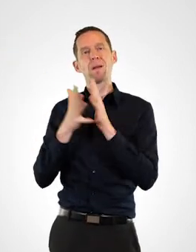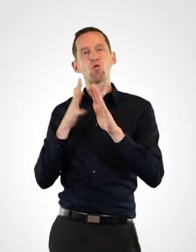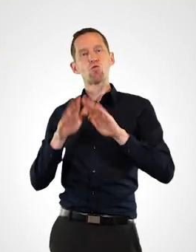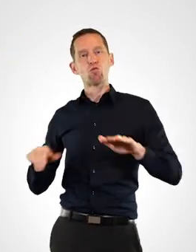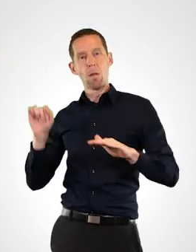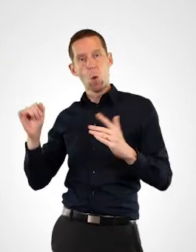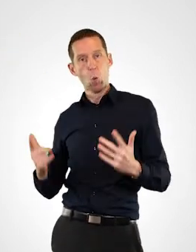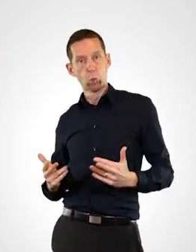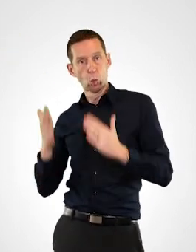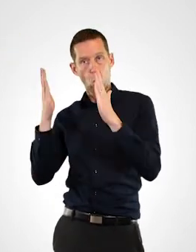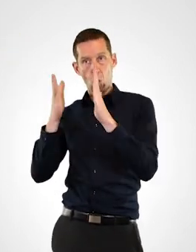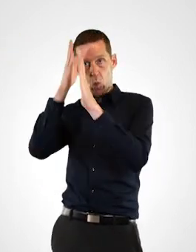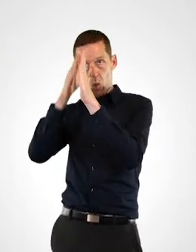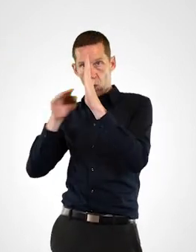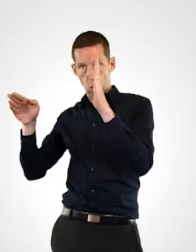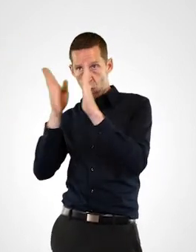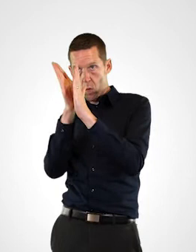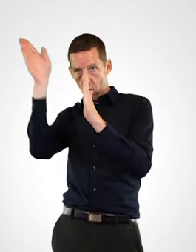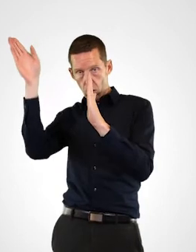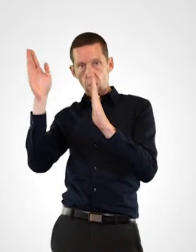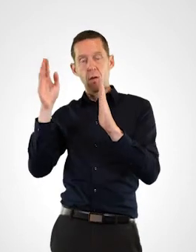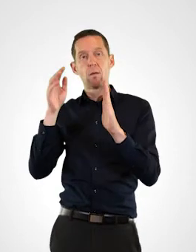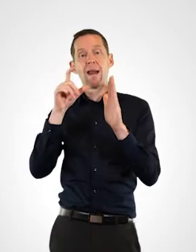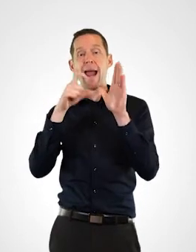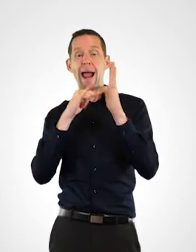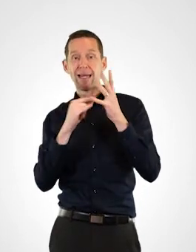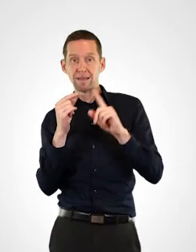children's scores on the sampling and on the CASP